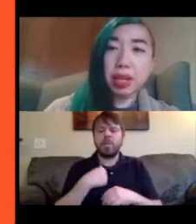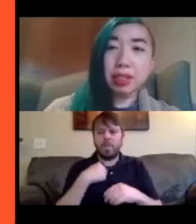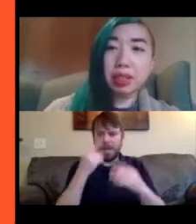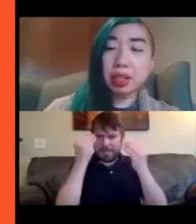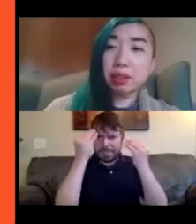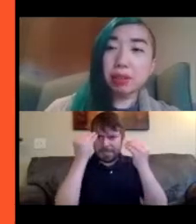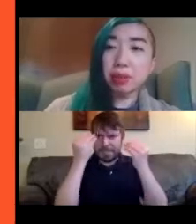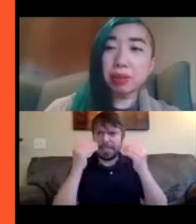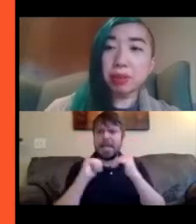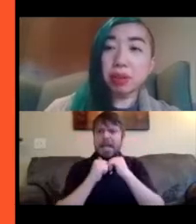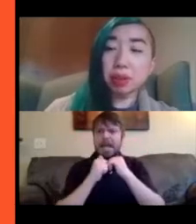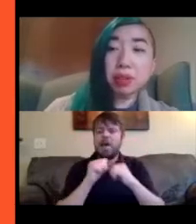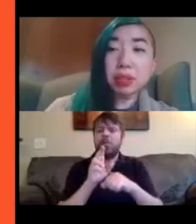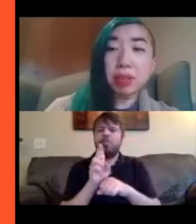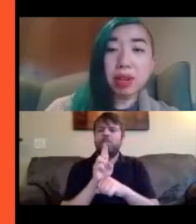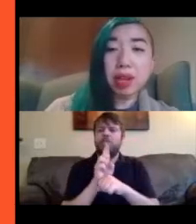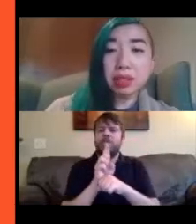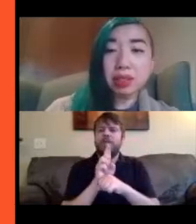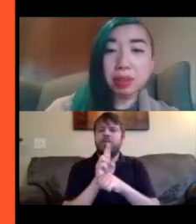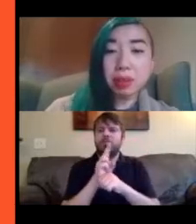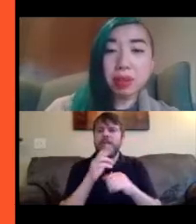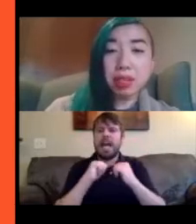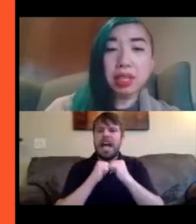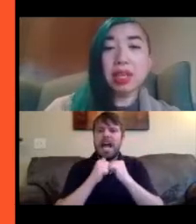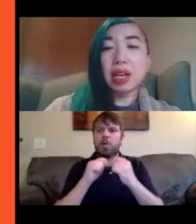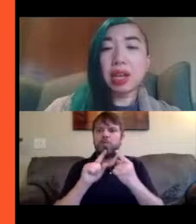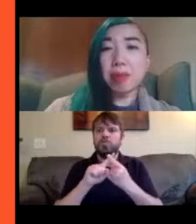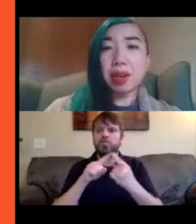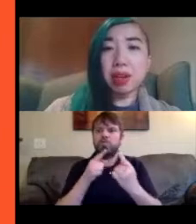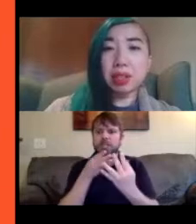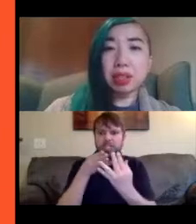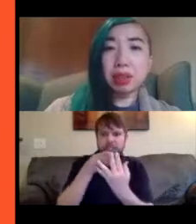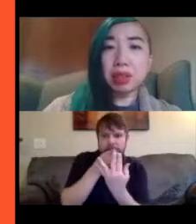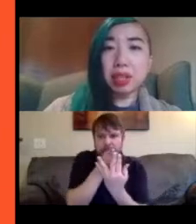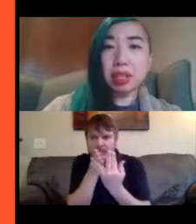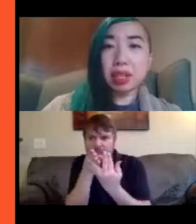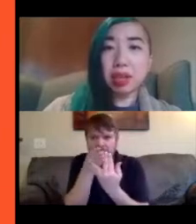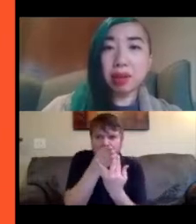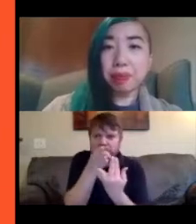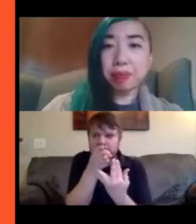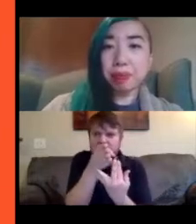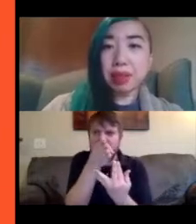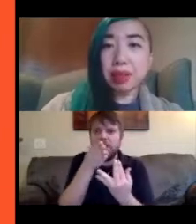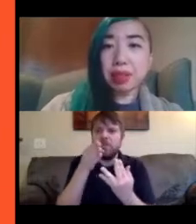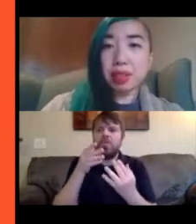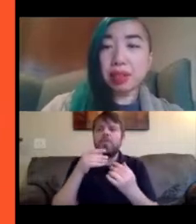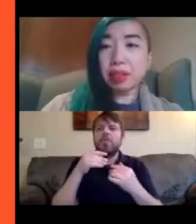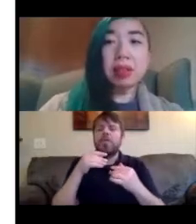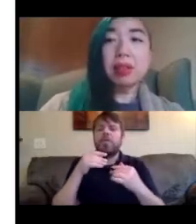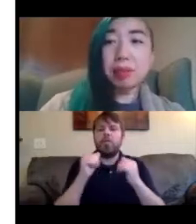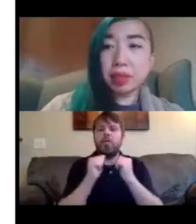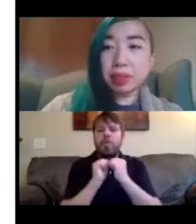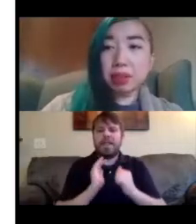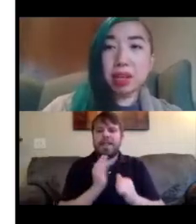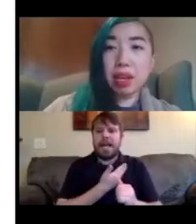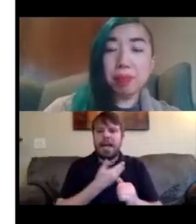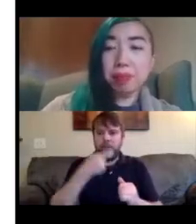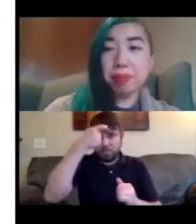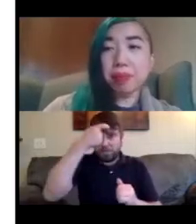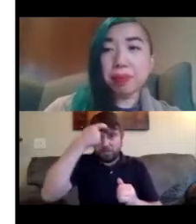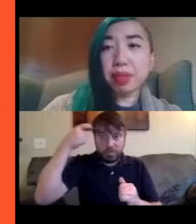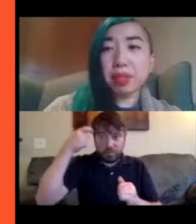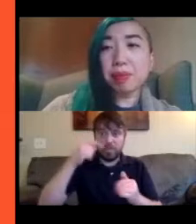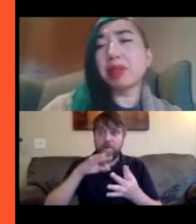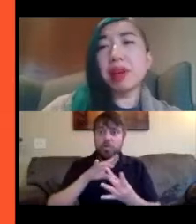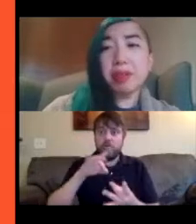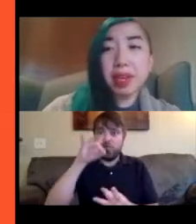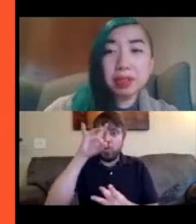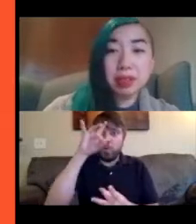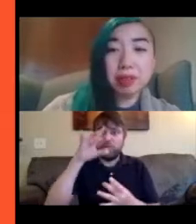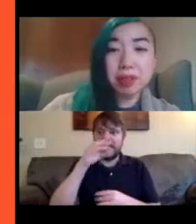to think through ghosts and what haunts our work, and also the political ramifications of them.